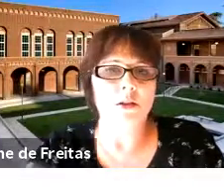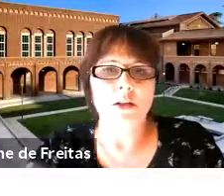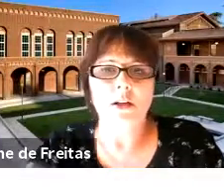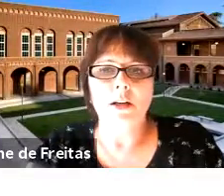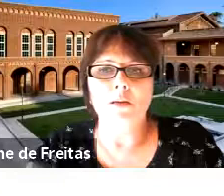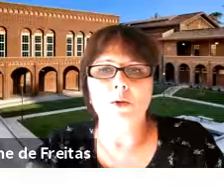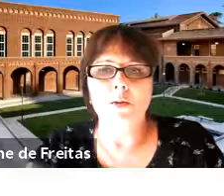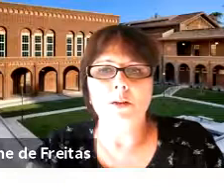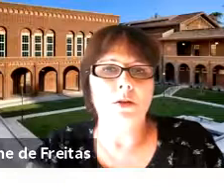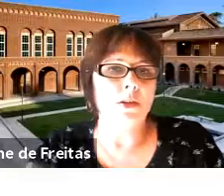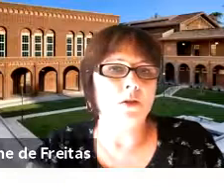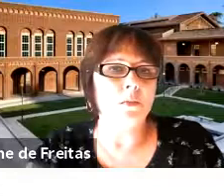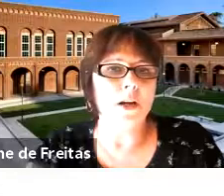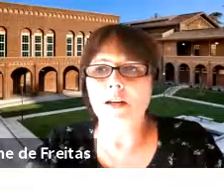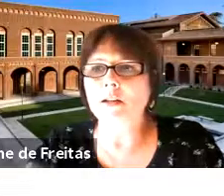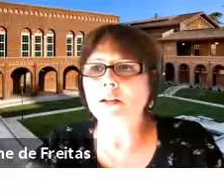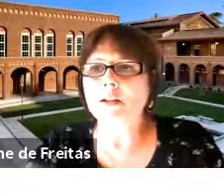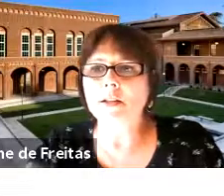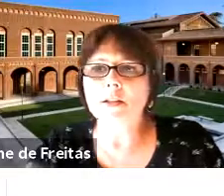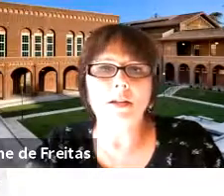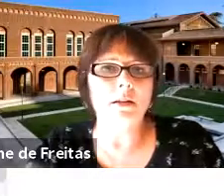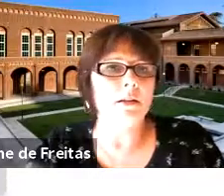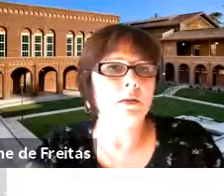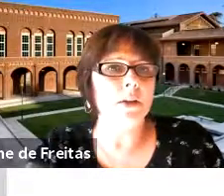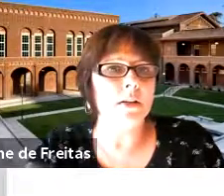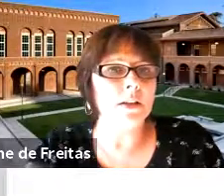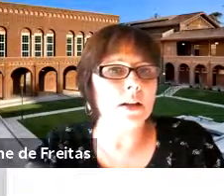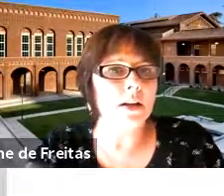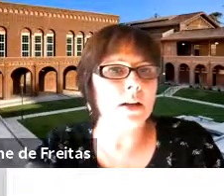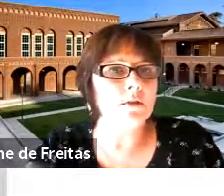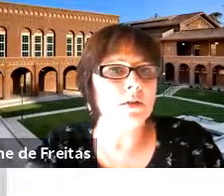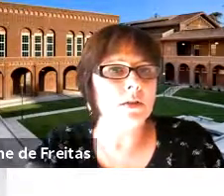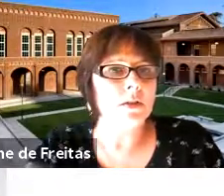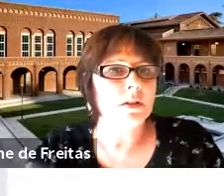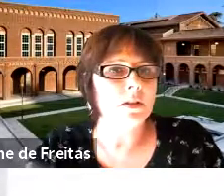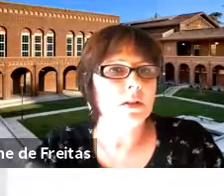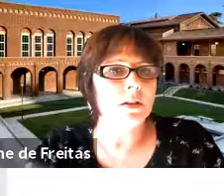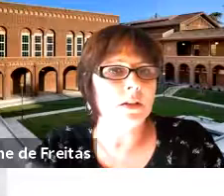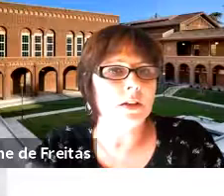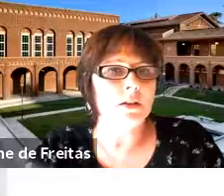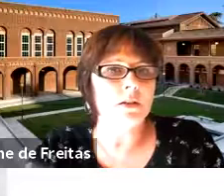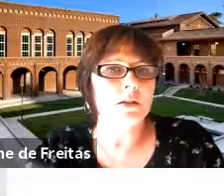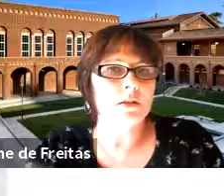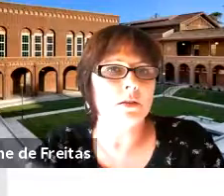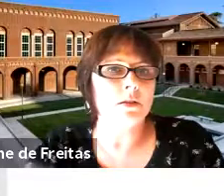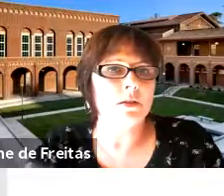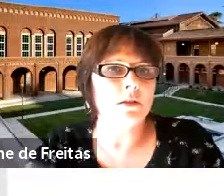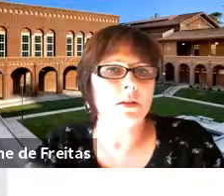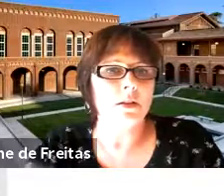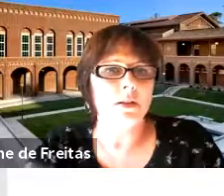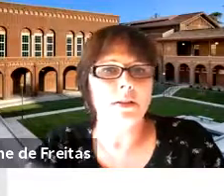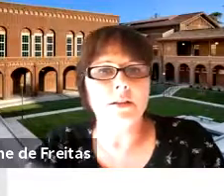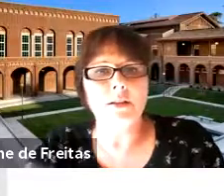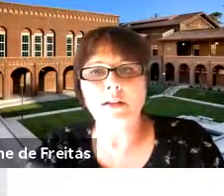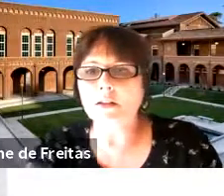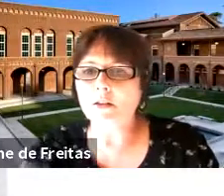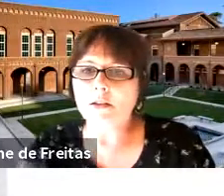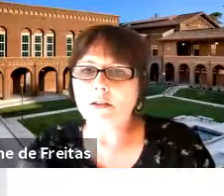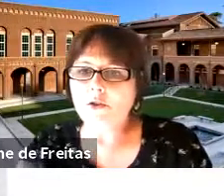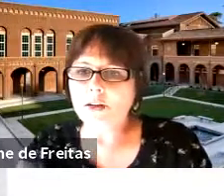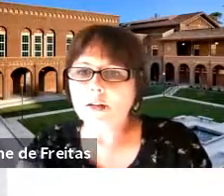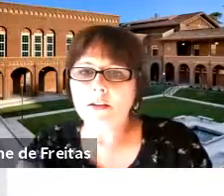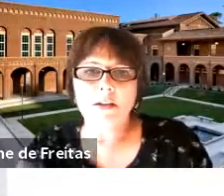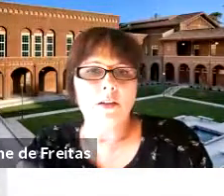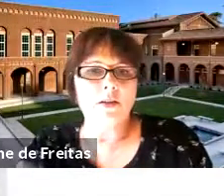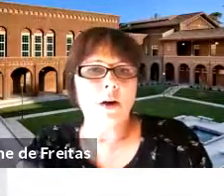one. I'm going to go into my existing apparently I have an econ. There it is because I did this in another training. So